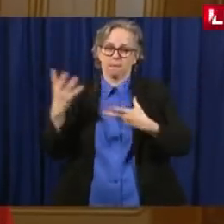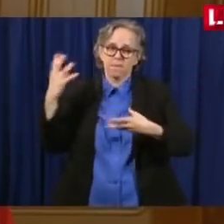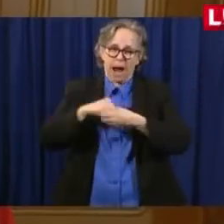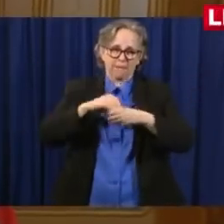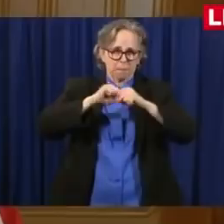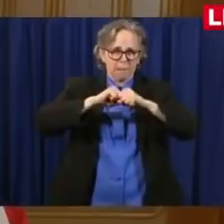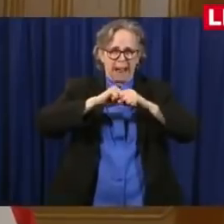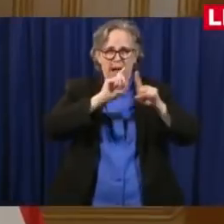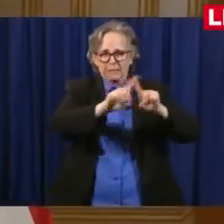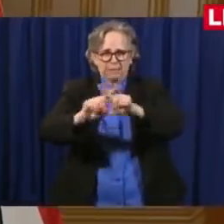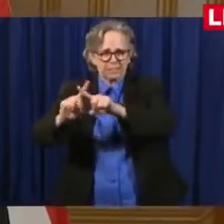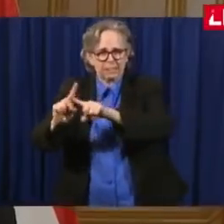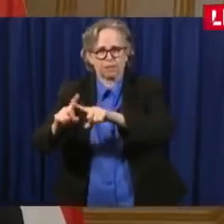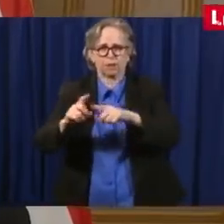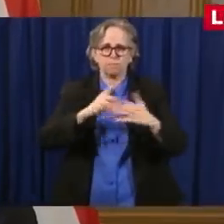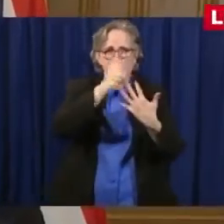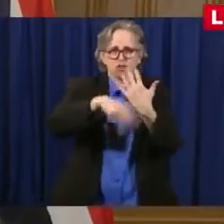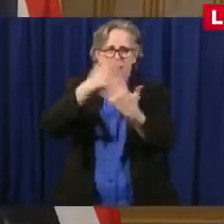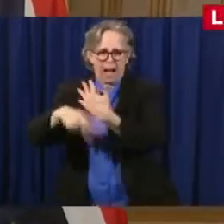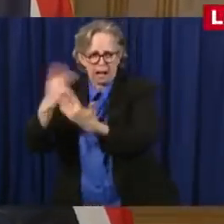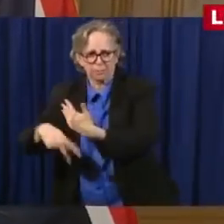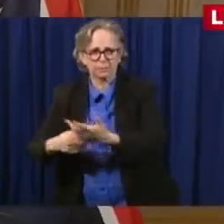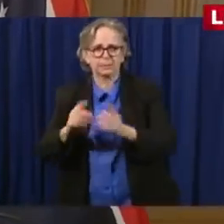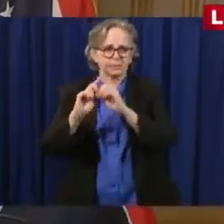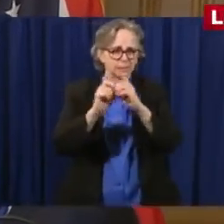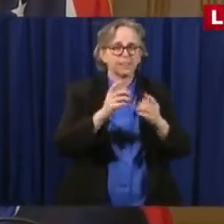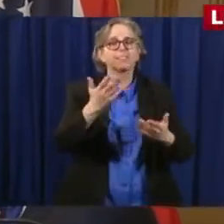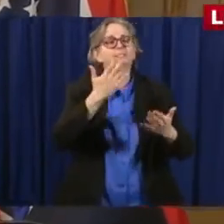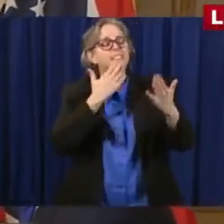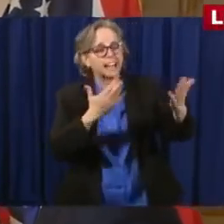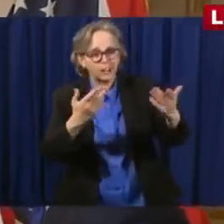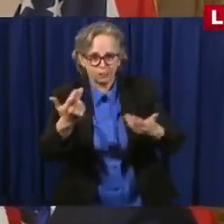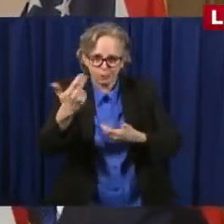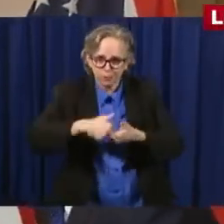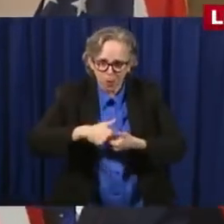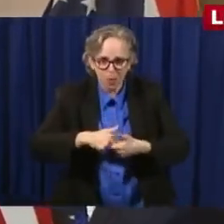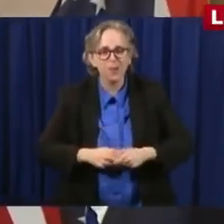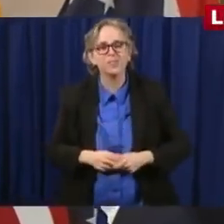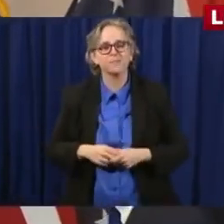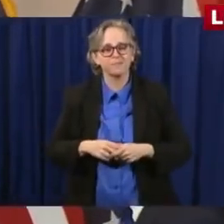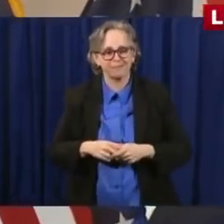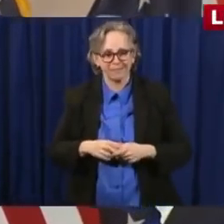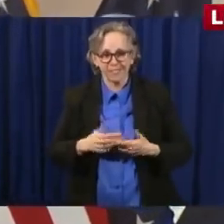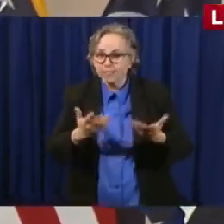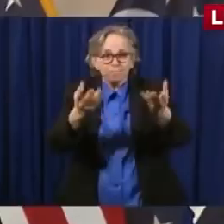IT IS A HUGE DEPARTMENT. IT COVERS MANY THINGS. THAT YOU ARE.